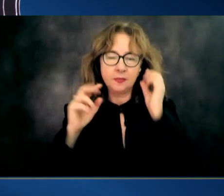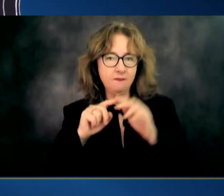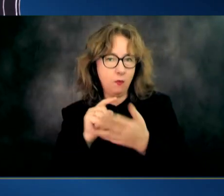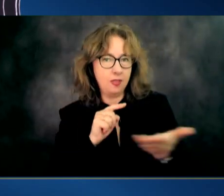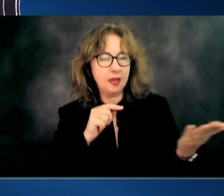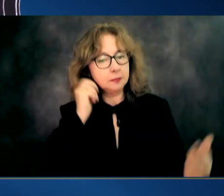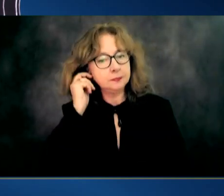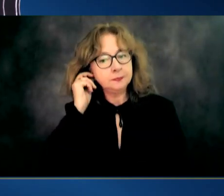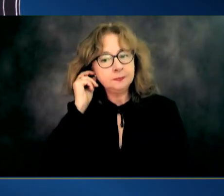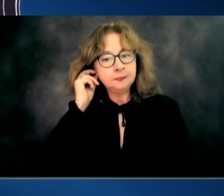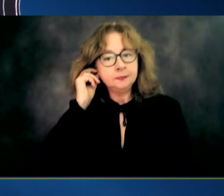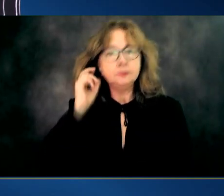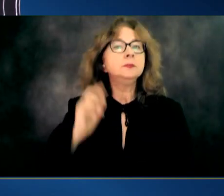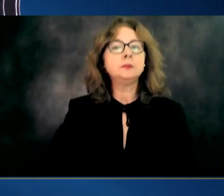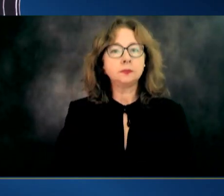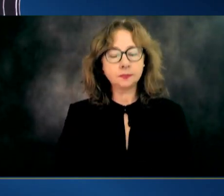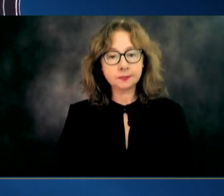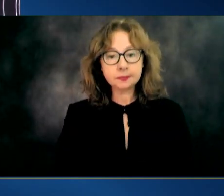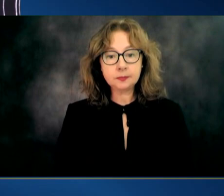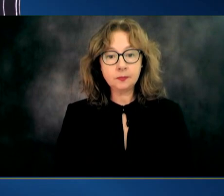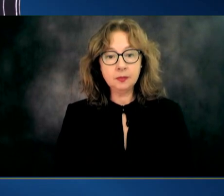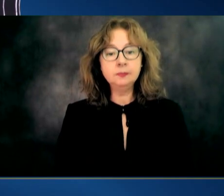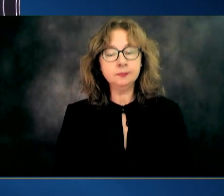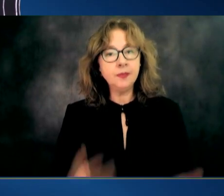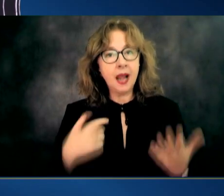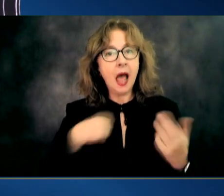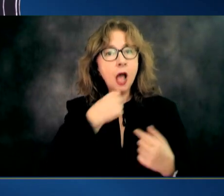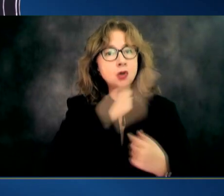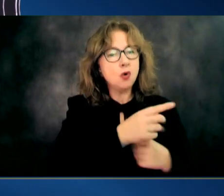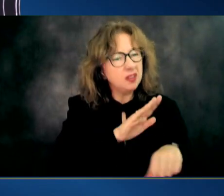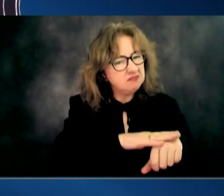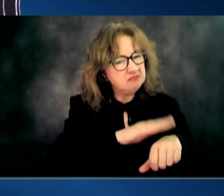So, when I told them when I was transitioning from pediatric care